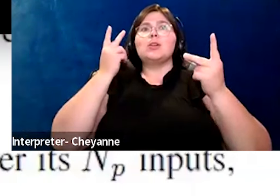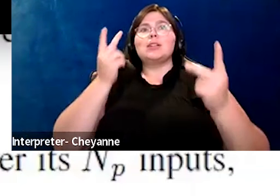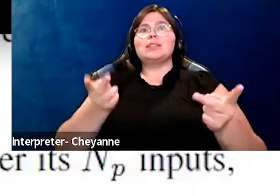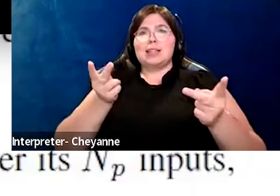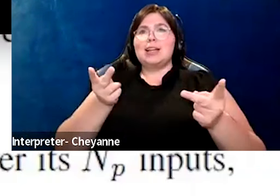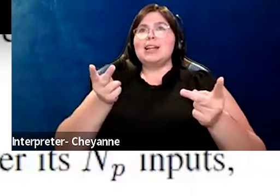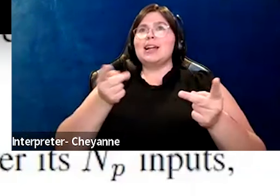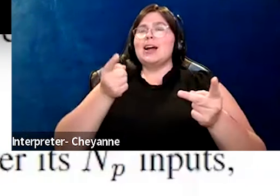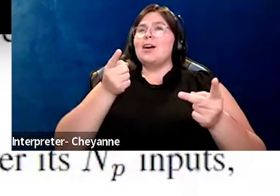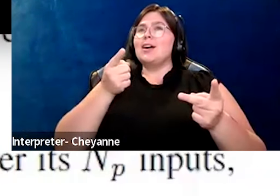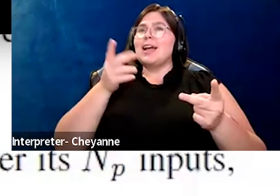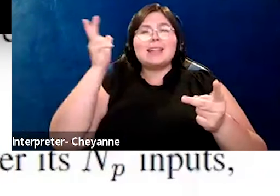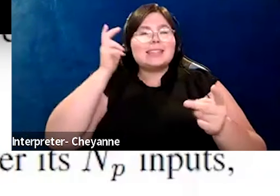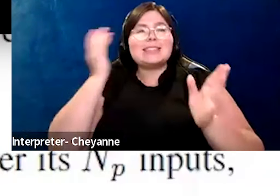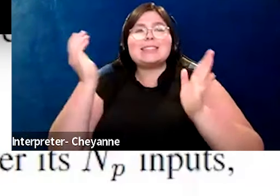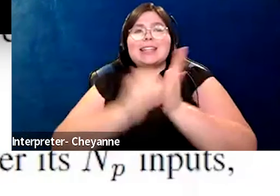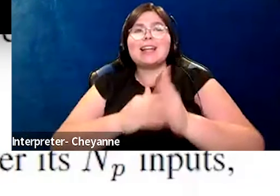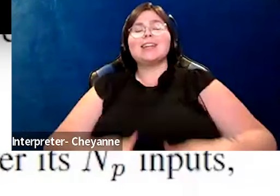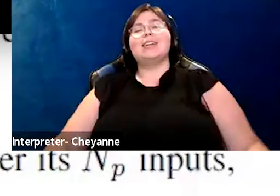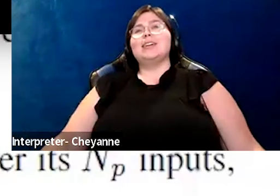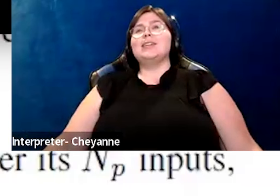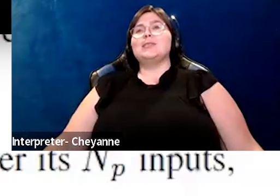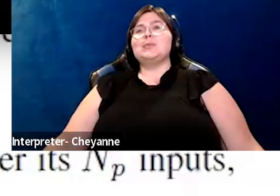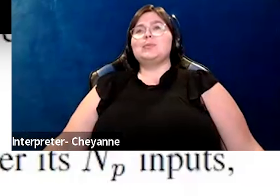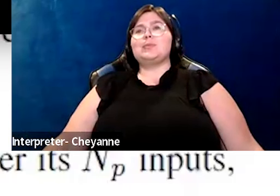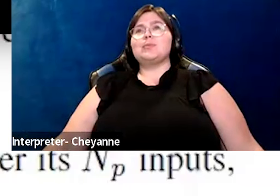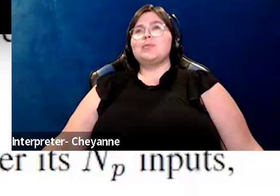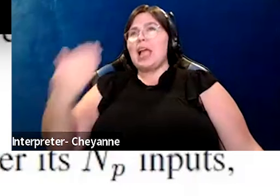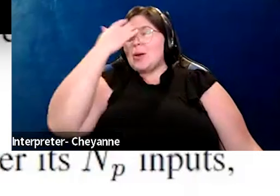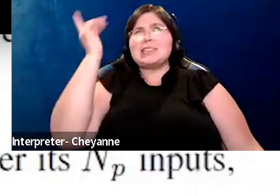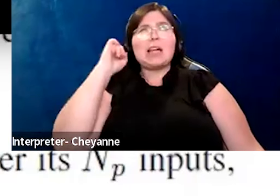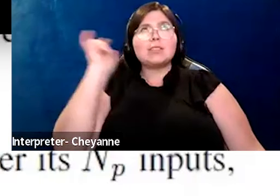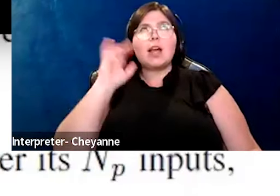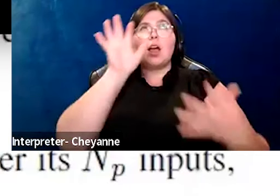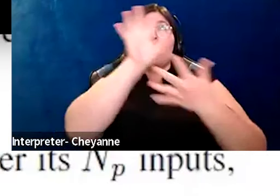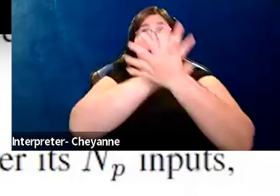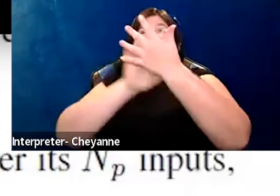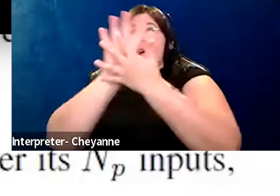And I know it sounds like garbled nonsense. There is a logic there.